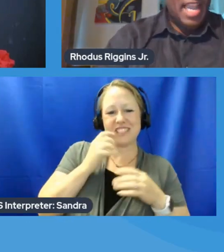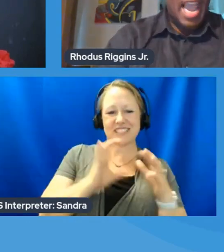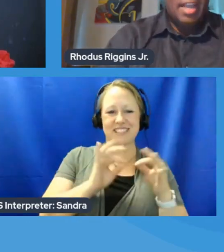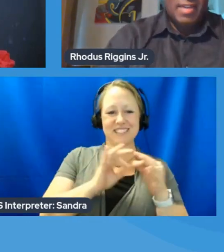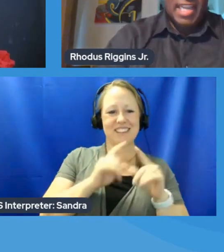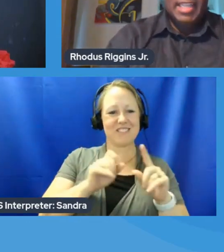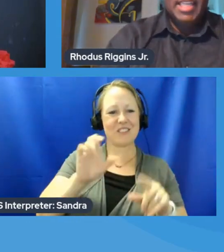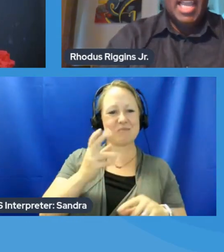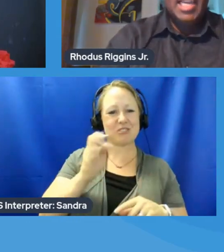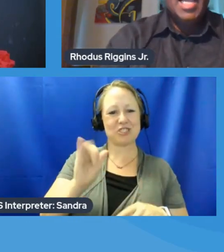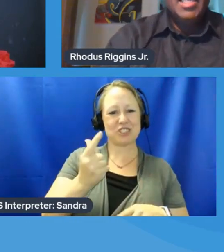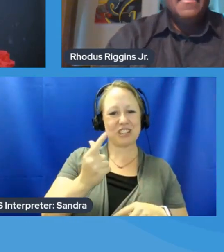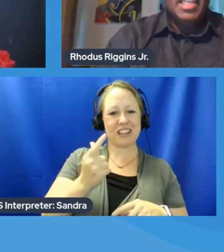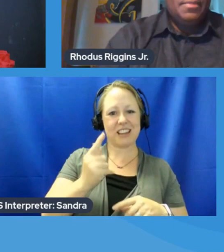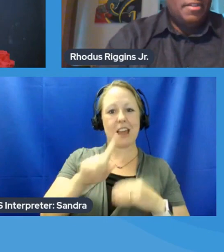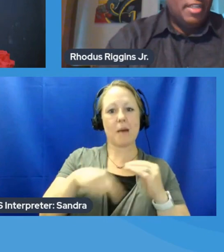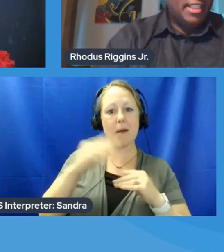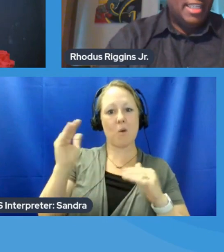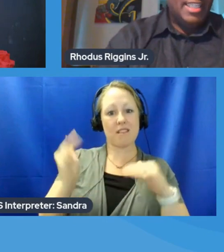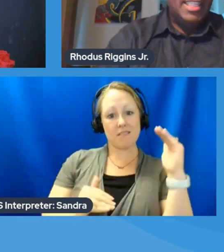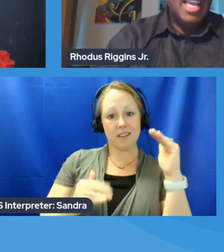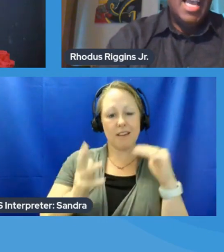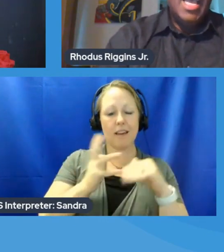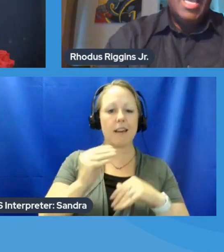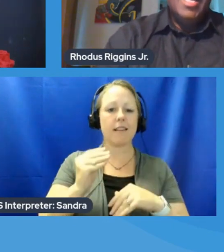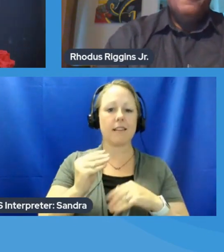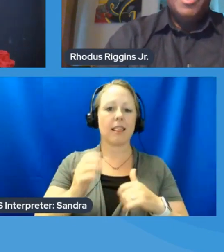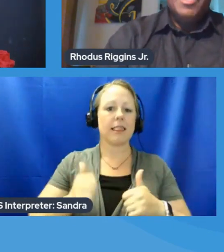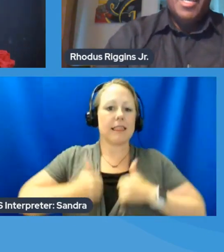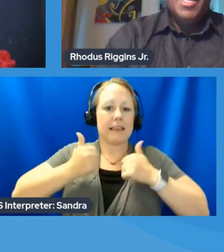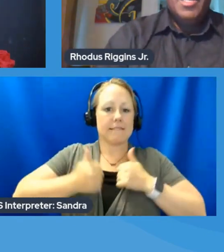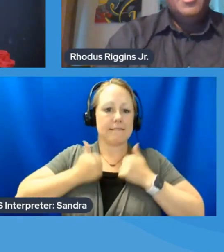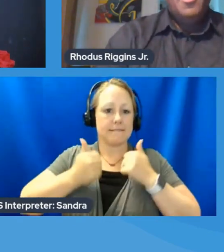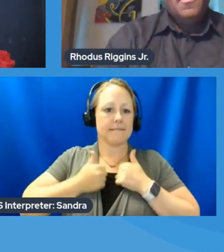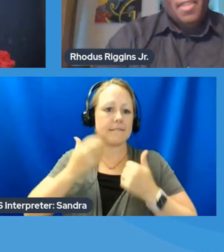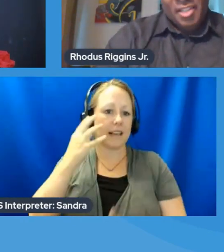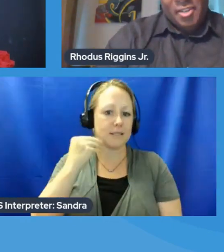inequities and lived experiences, which is, you know, a term